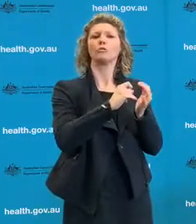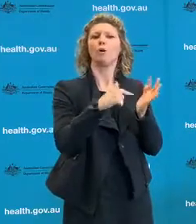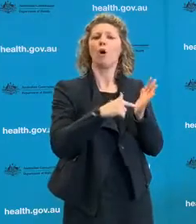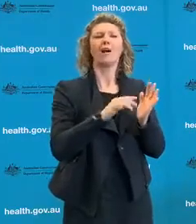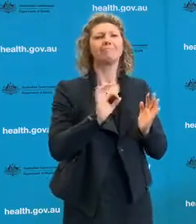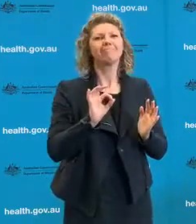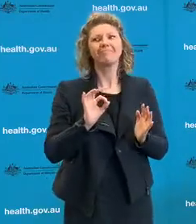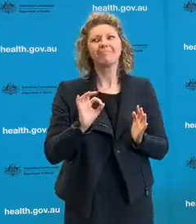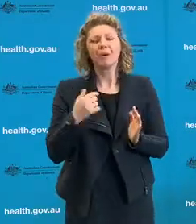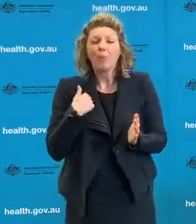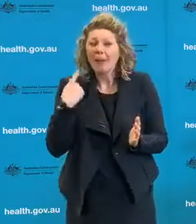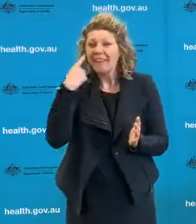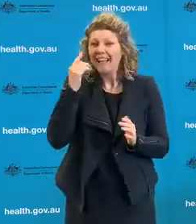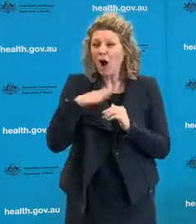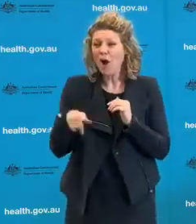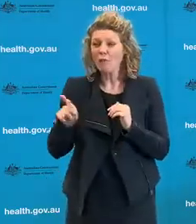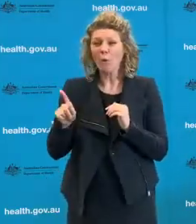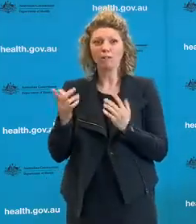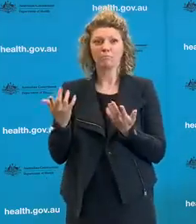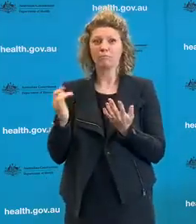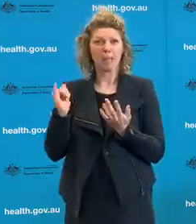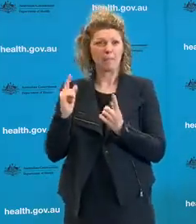talking about a densely populated urban area? Are we